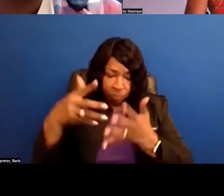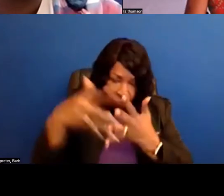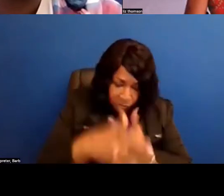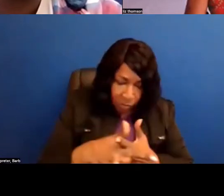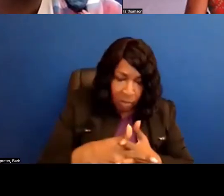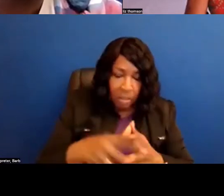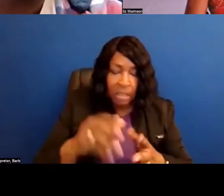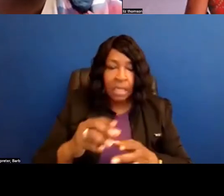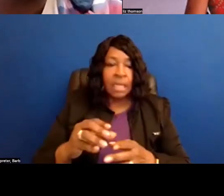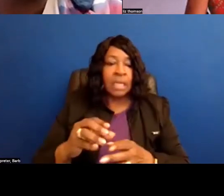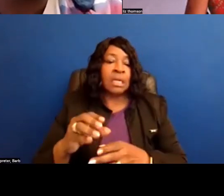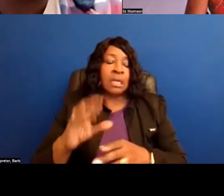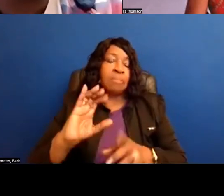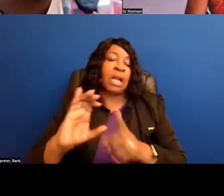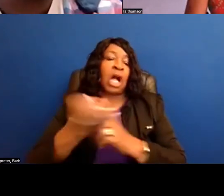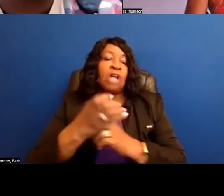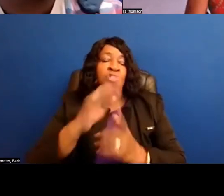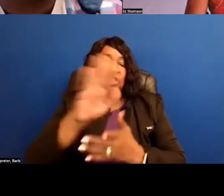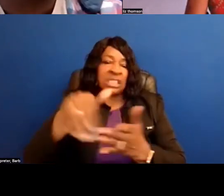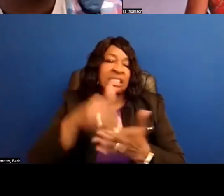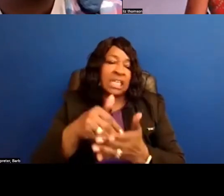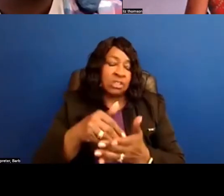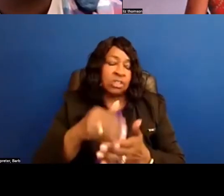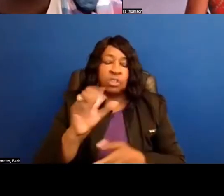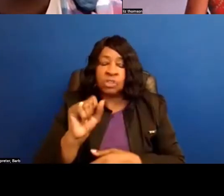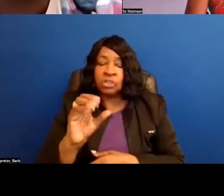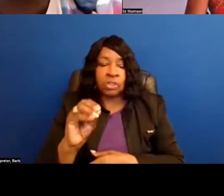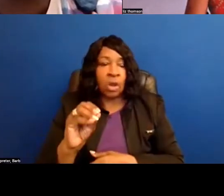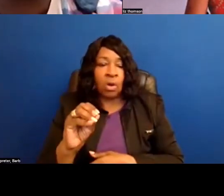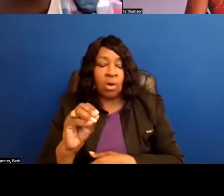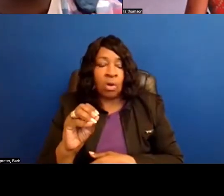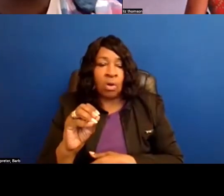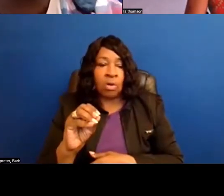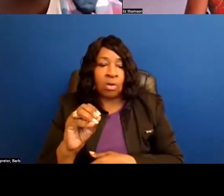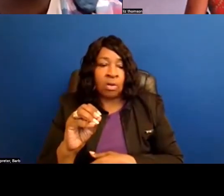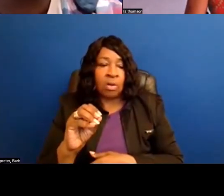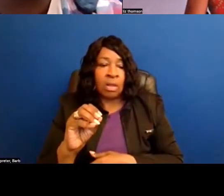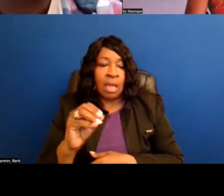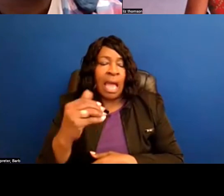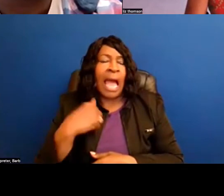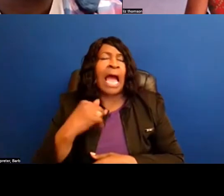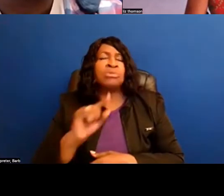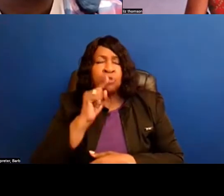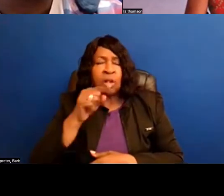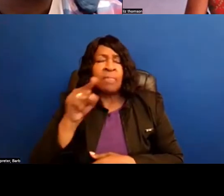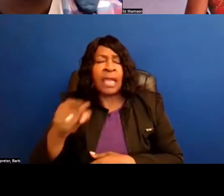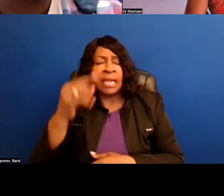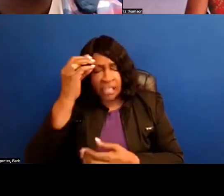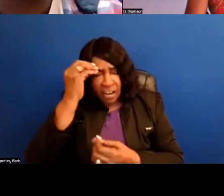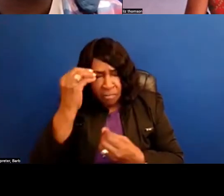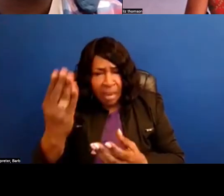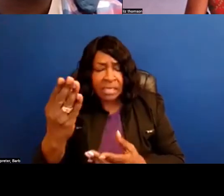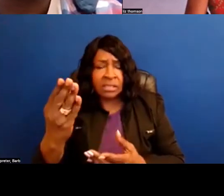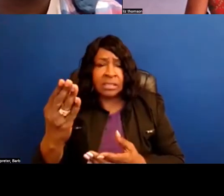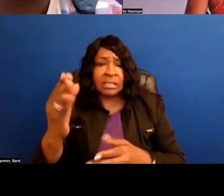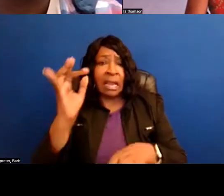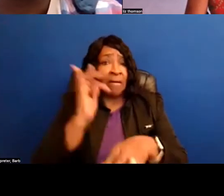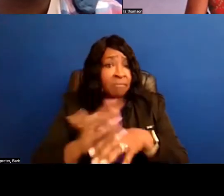So I feel like I would be remiss in like, I'm sure that there's data out there, but I just don't wanna claim one study